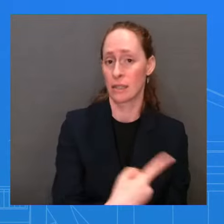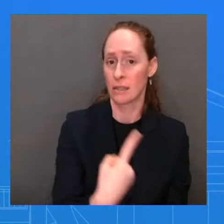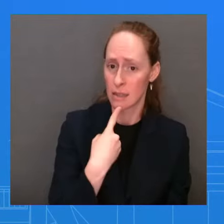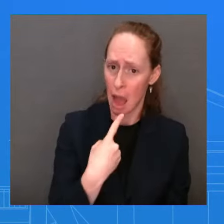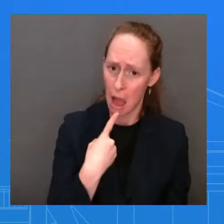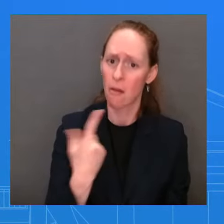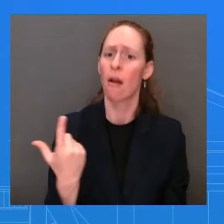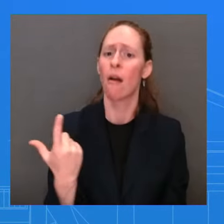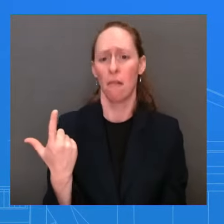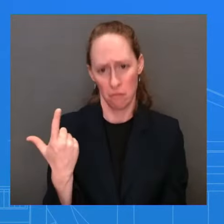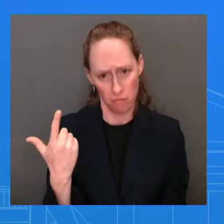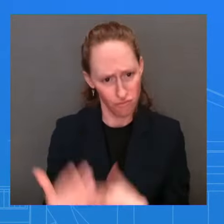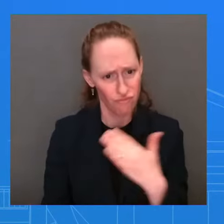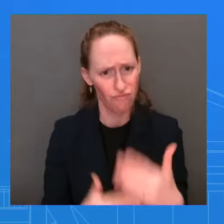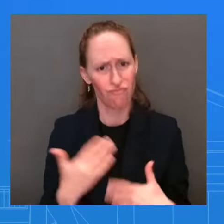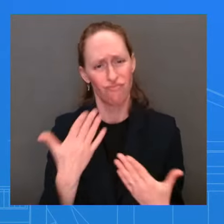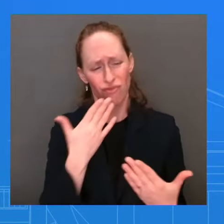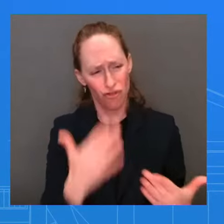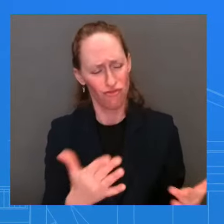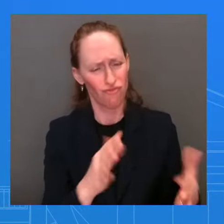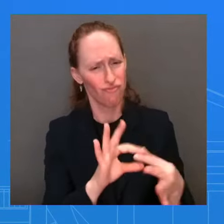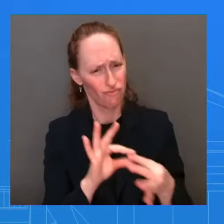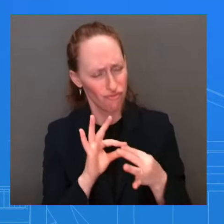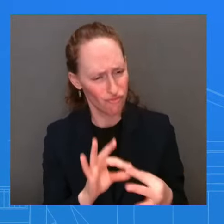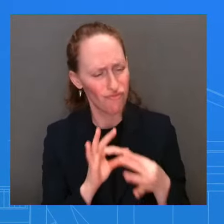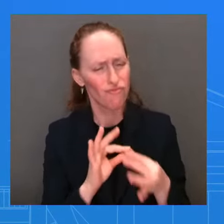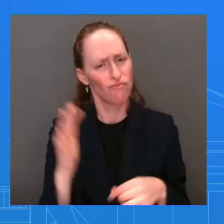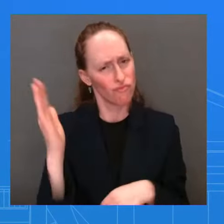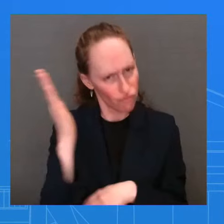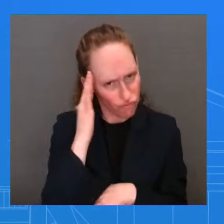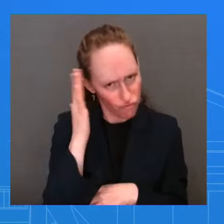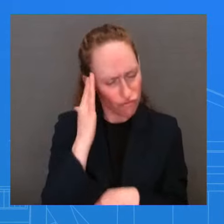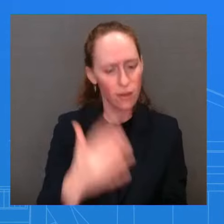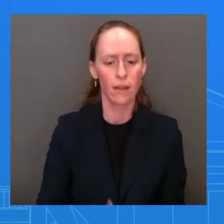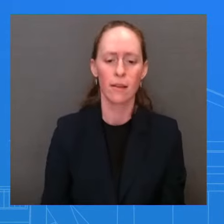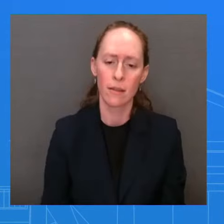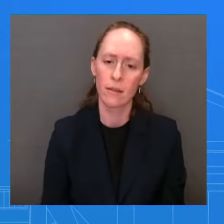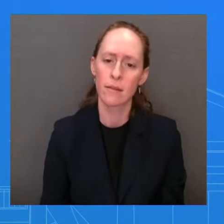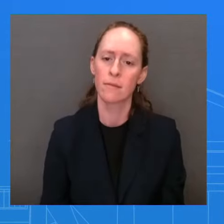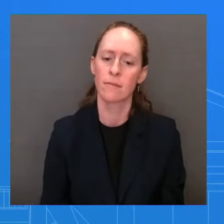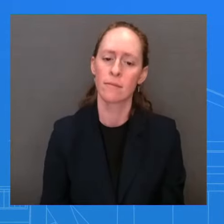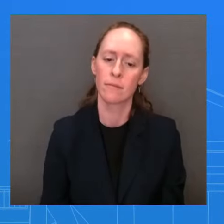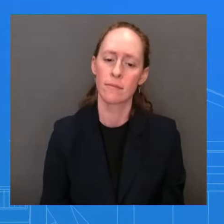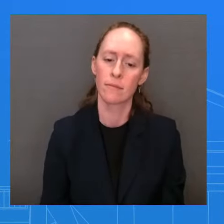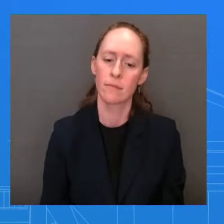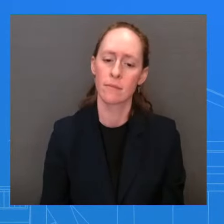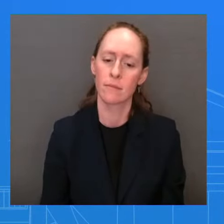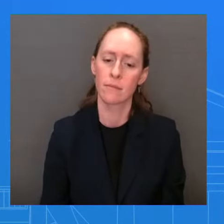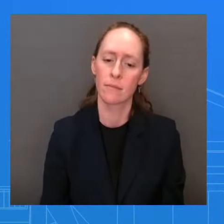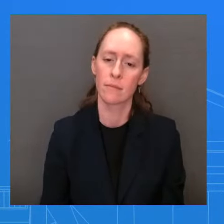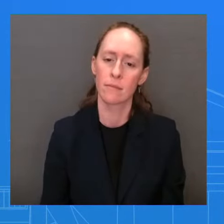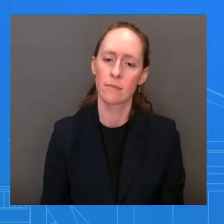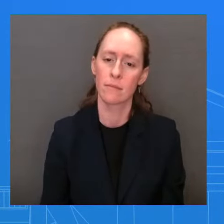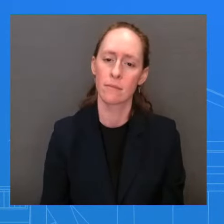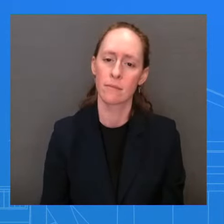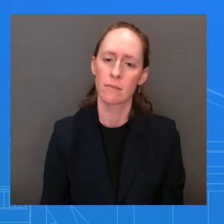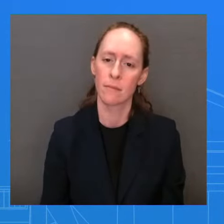to the American public and threatened to vote against -- to repeal his own legislation. Do you have any response to that threat? Ms. Jean-Pierre: As you just said,